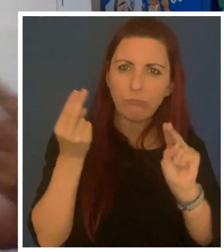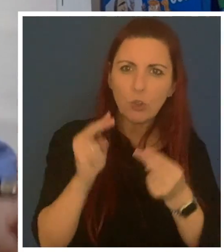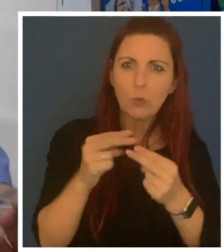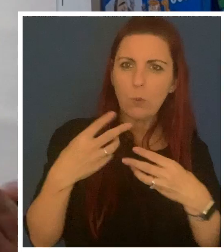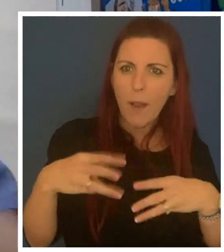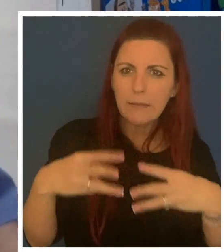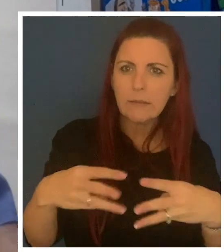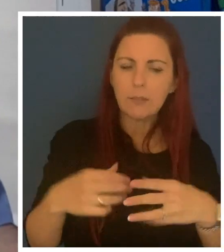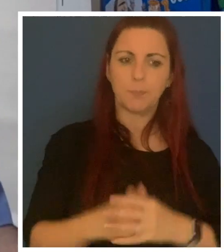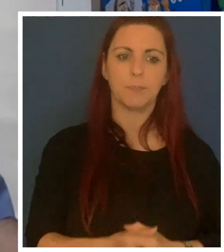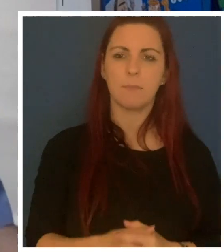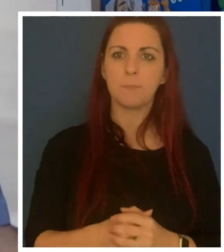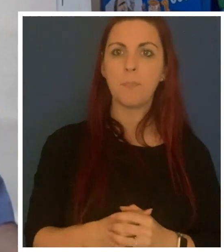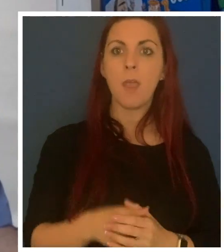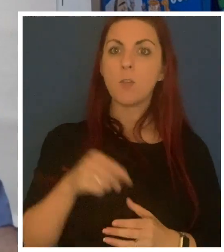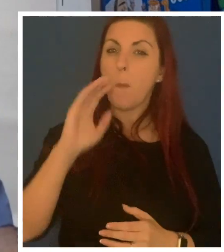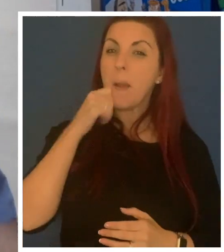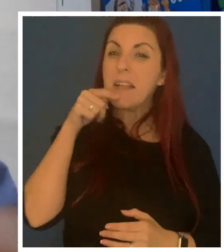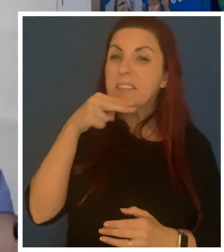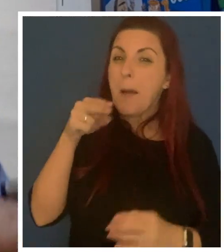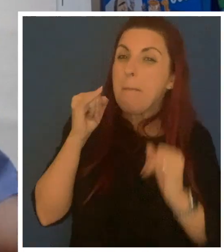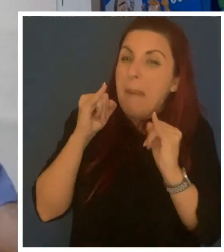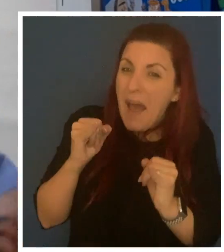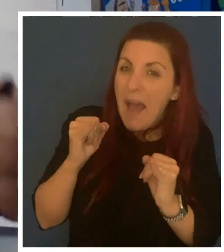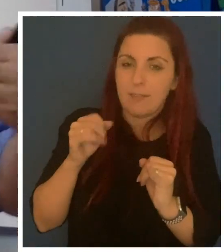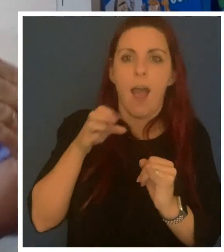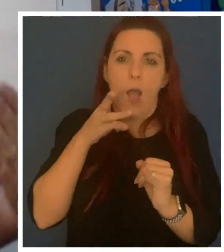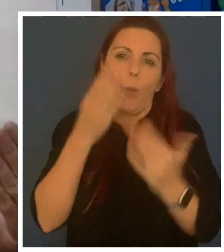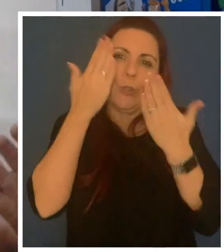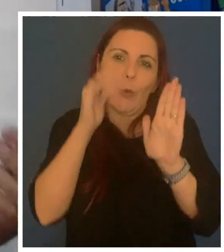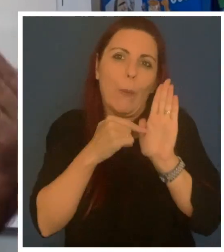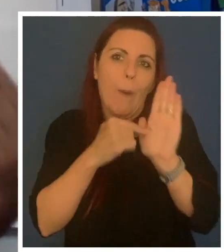So because he's not so all bad, I'm going to show you how to draw the